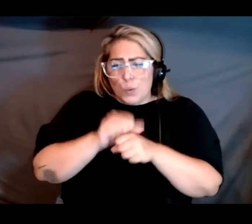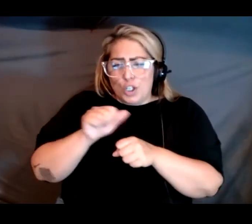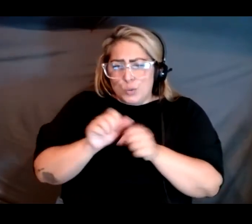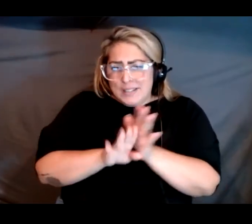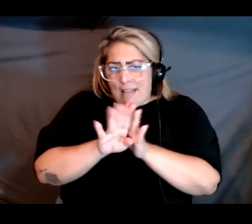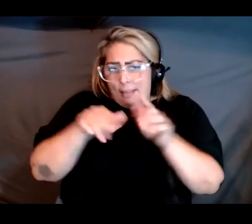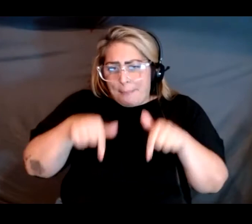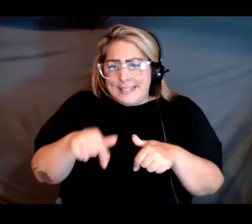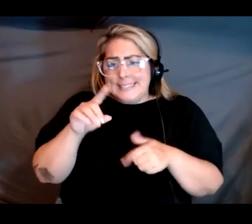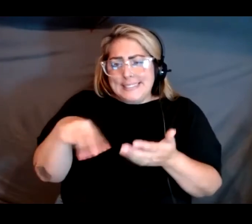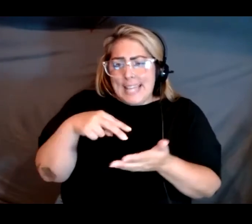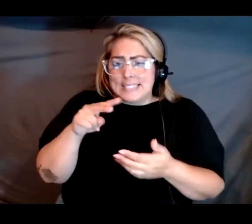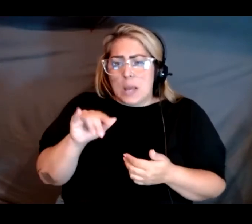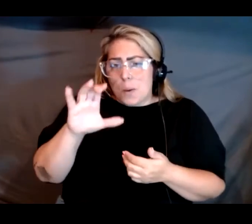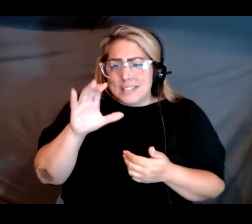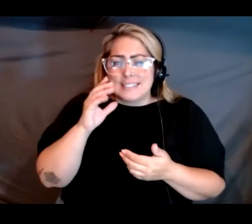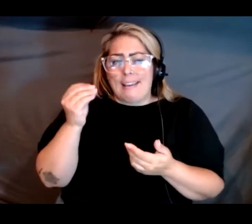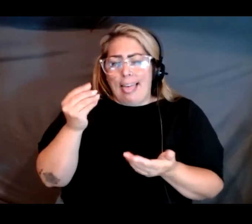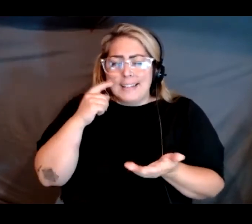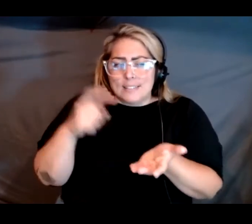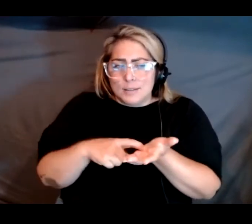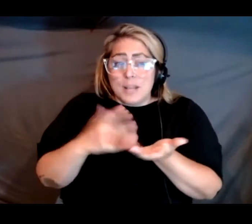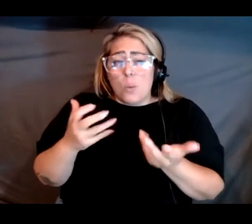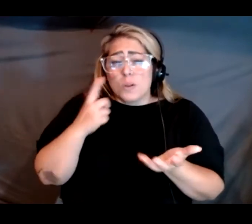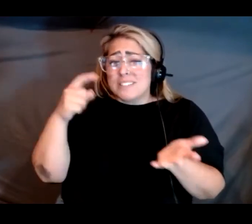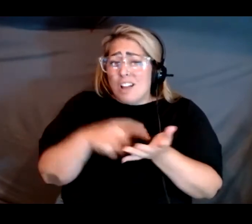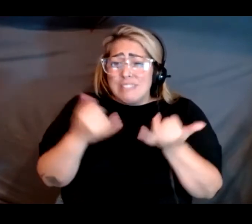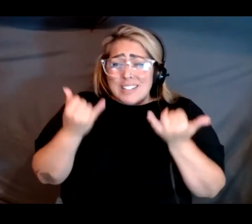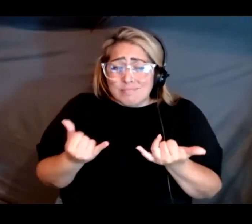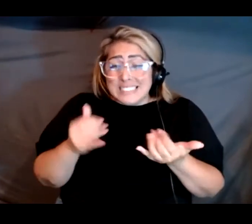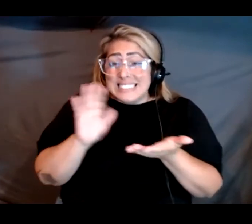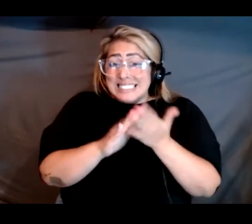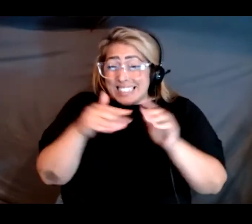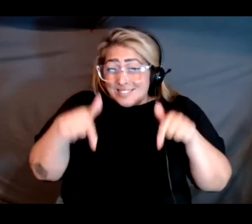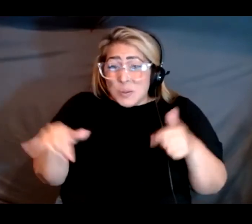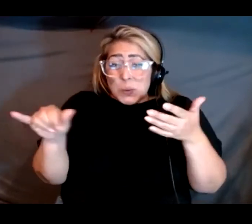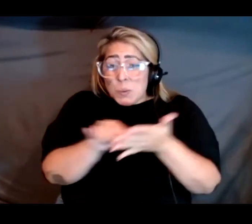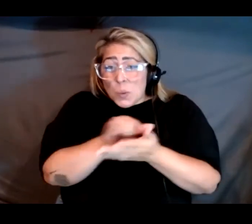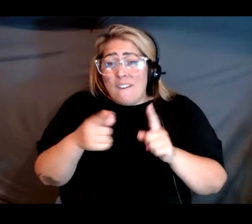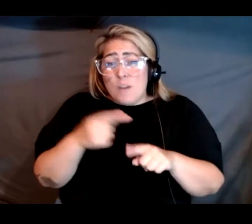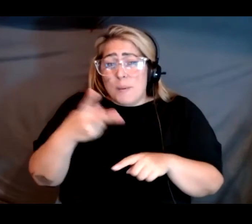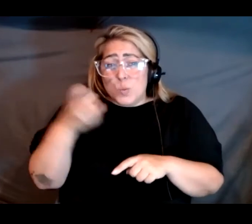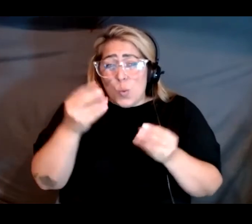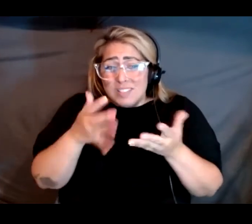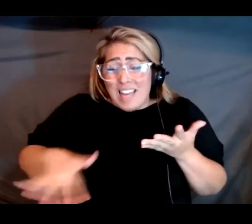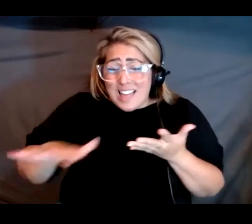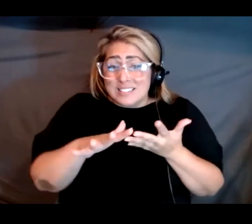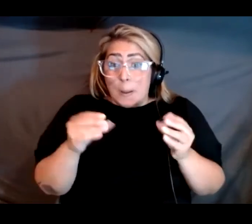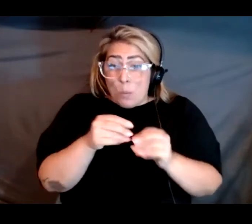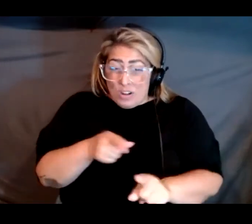I would like to acknowledge that the City of New York is on stolen land. More specifically, Lenapehoking.